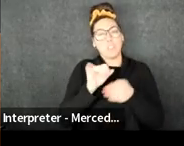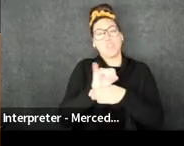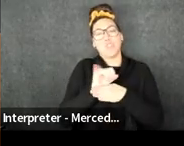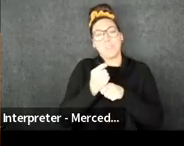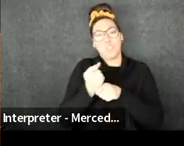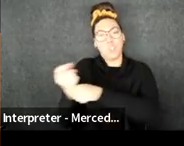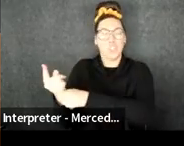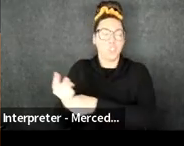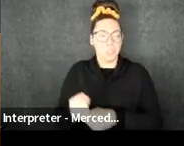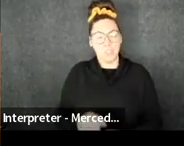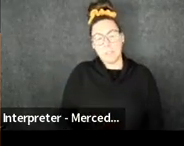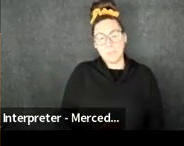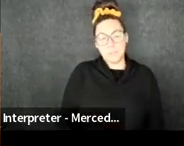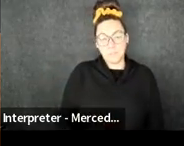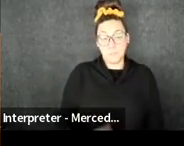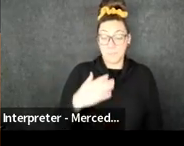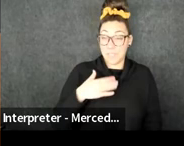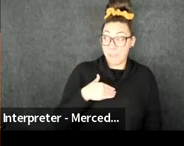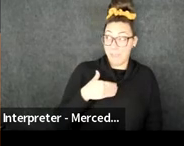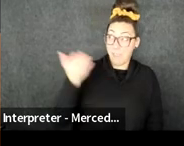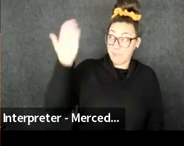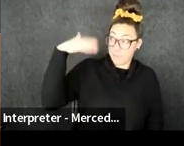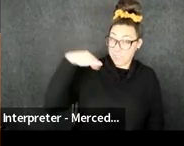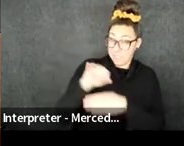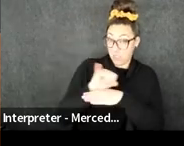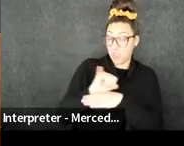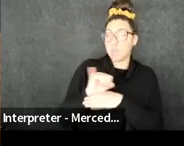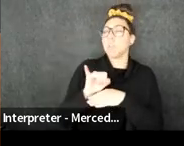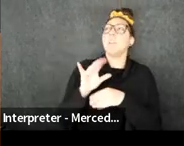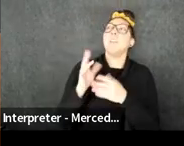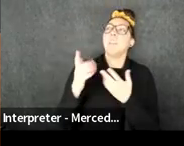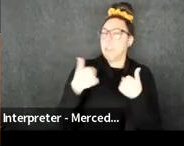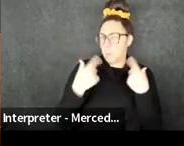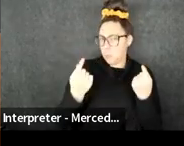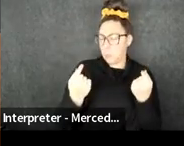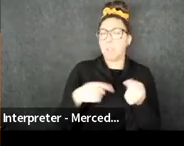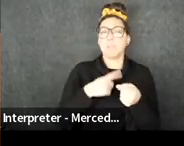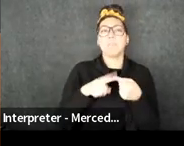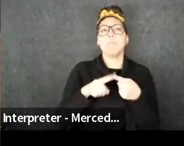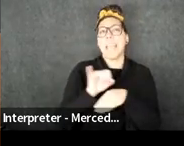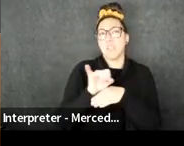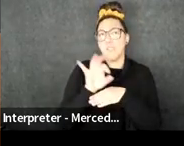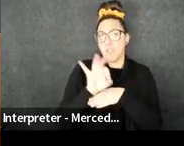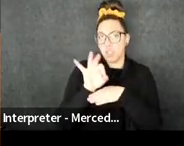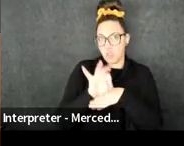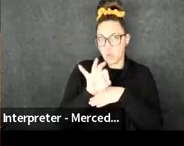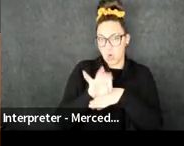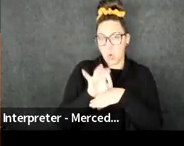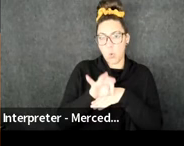and my previous internships included interning at Fresno Interdenominational Refugee Ministries,